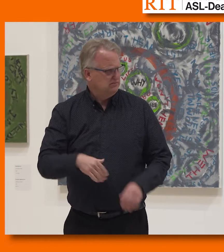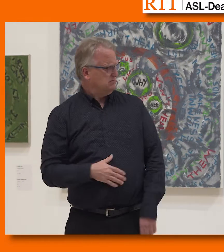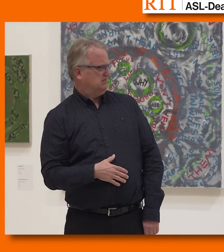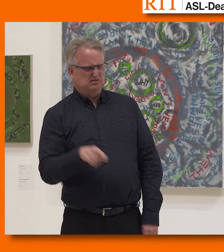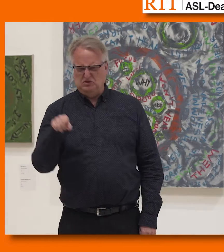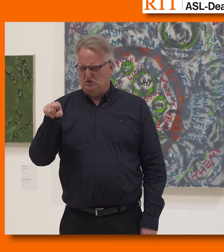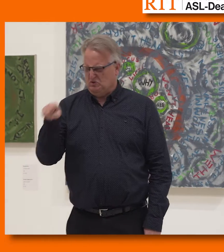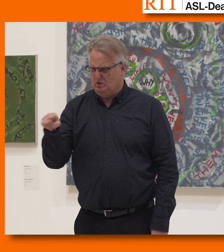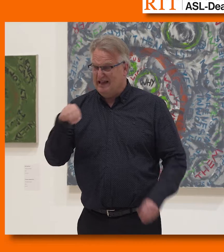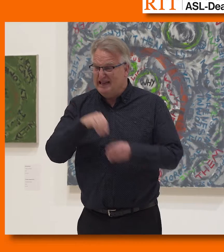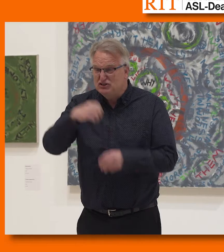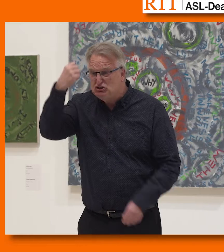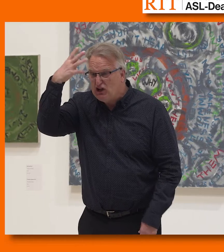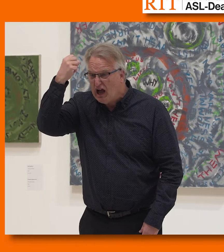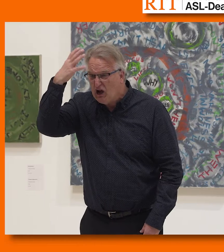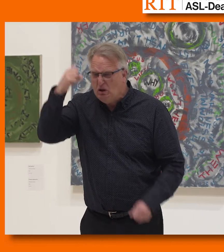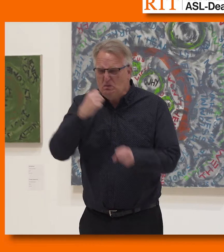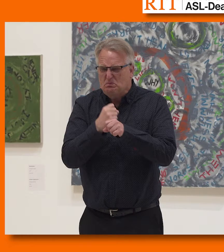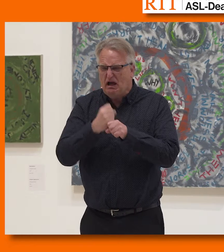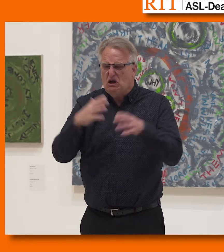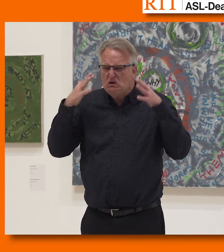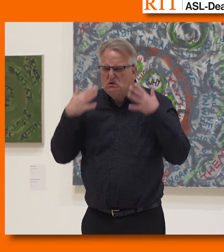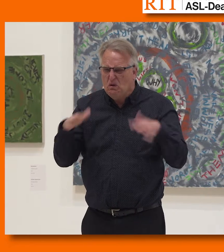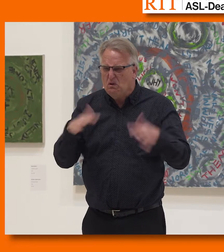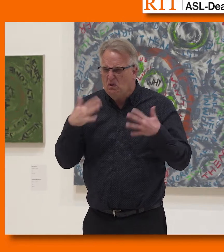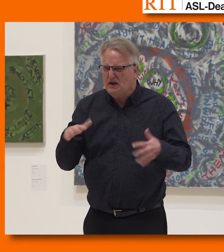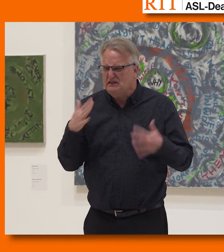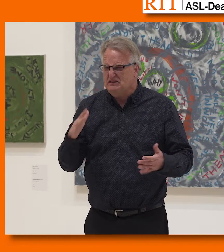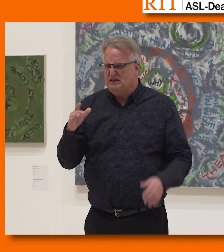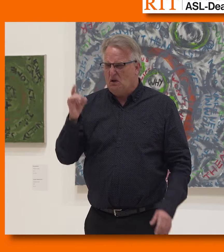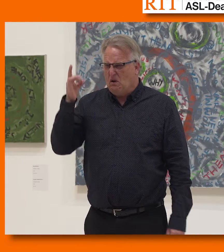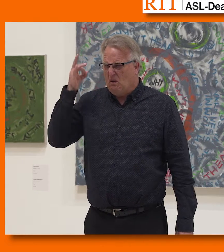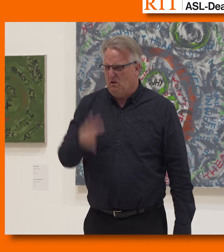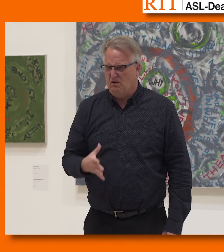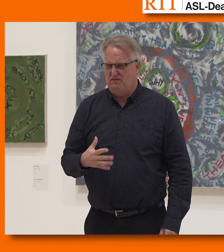Another story. One time, a hearing person says, "When you're in the shower, you make all this noise